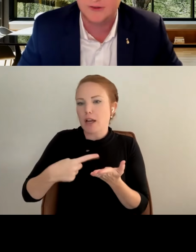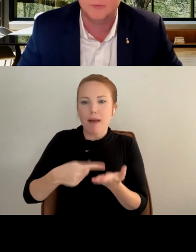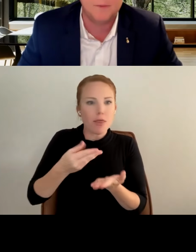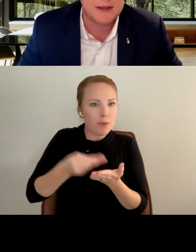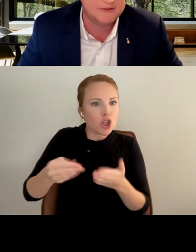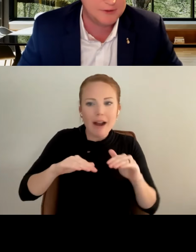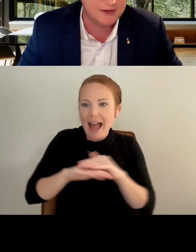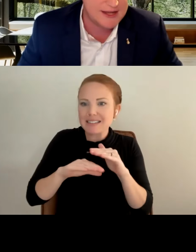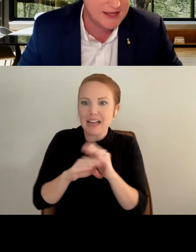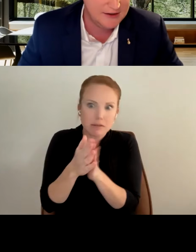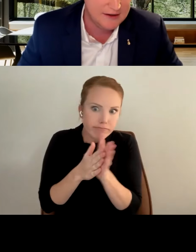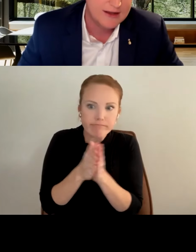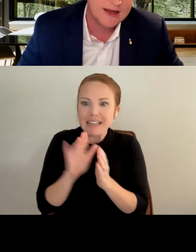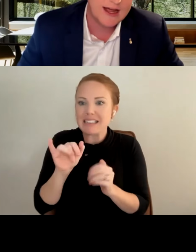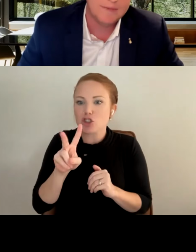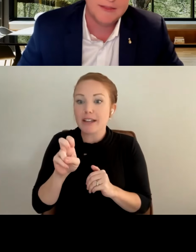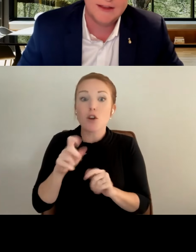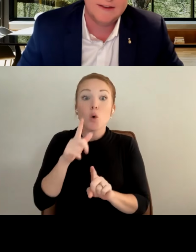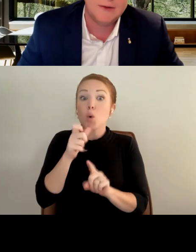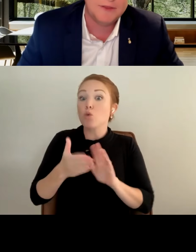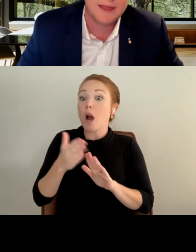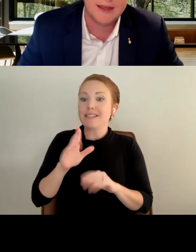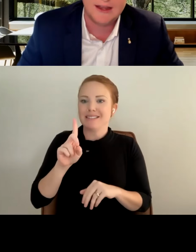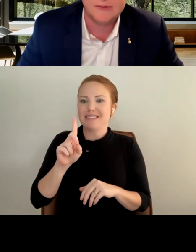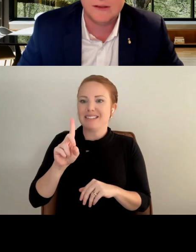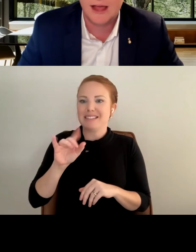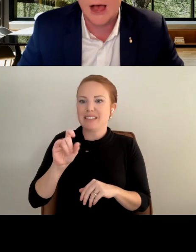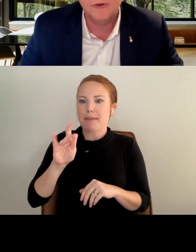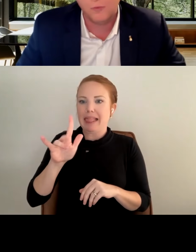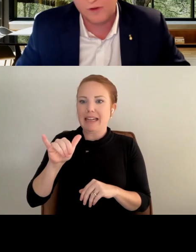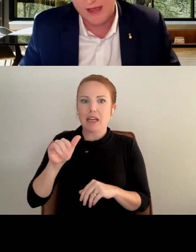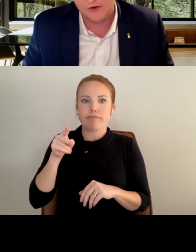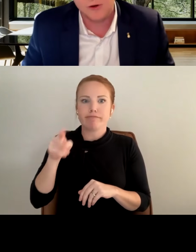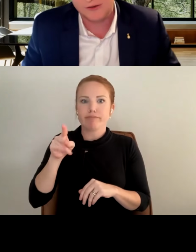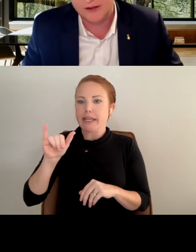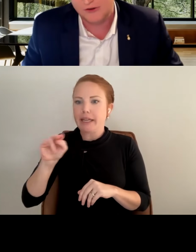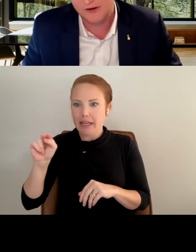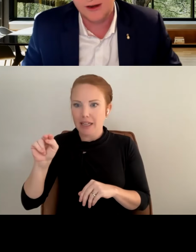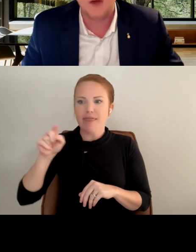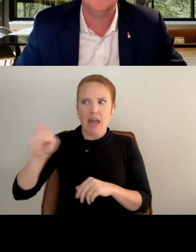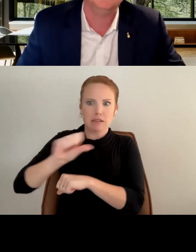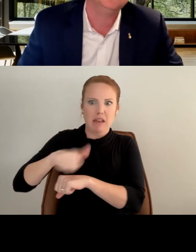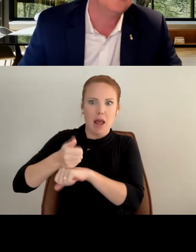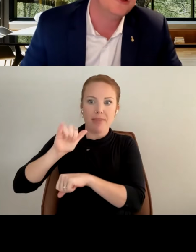it's run by Disability:IN, and the idea with that is how do as an organization how can you make your